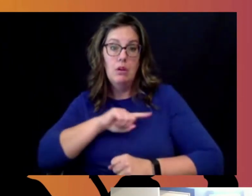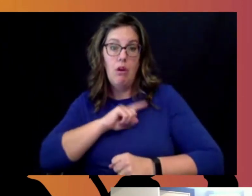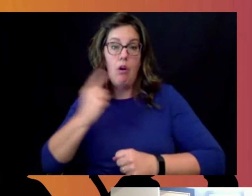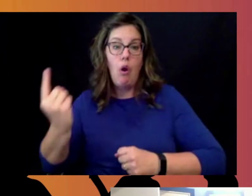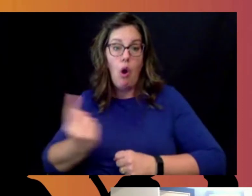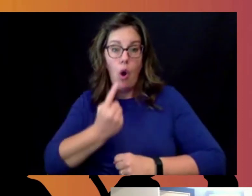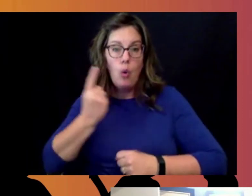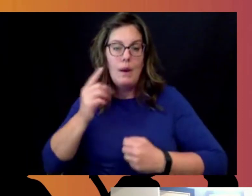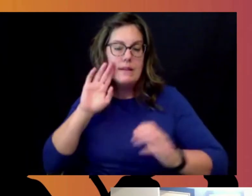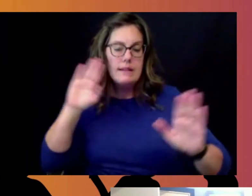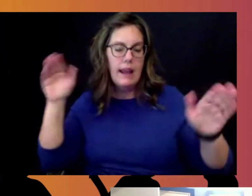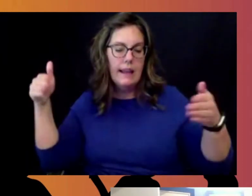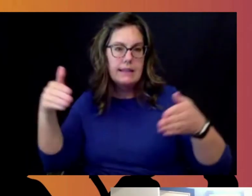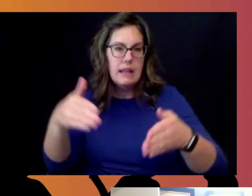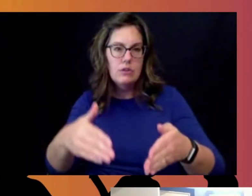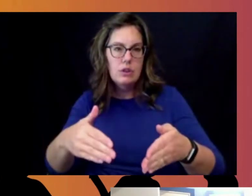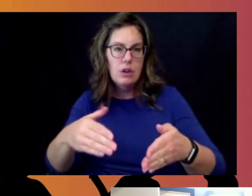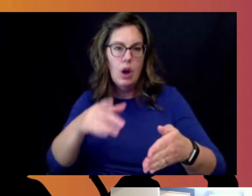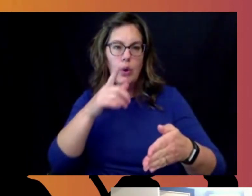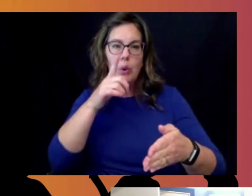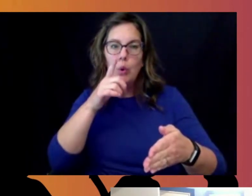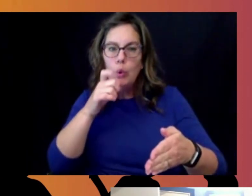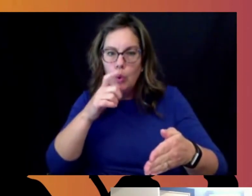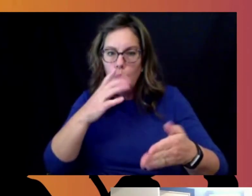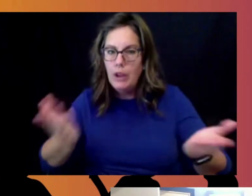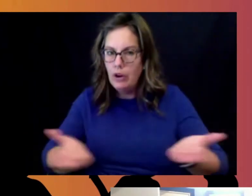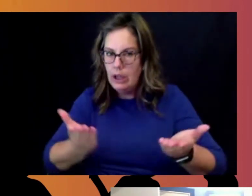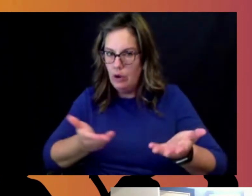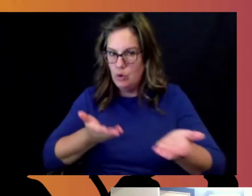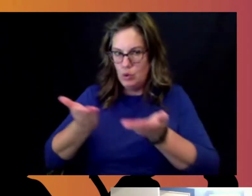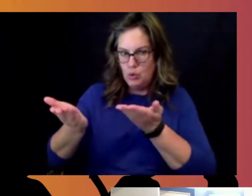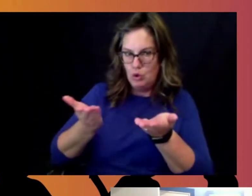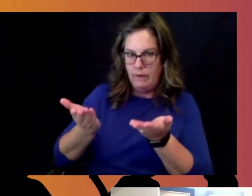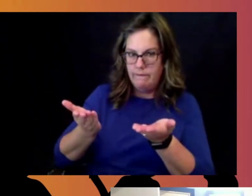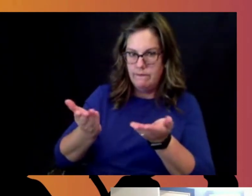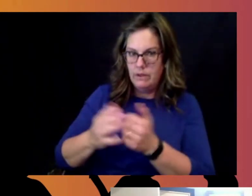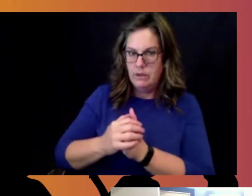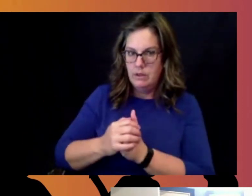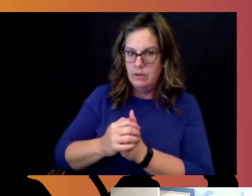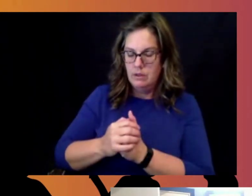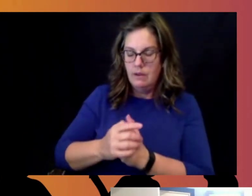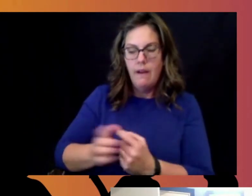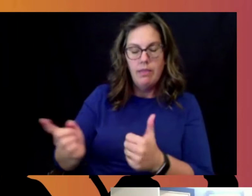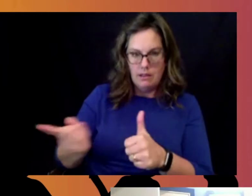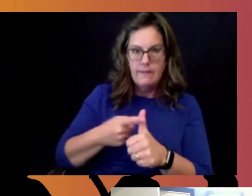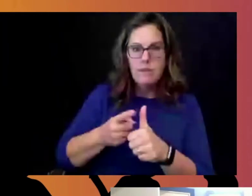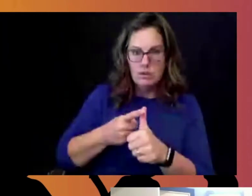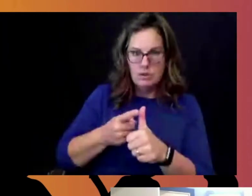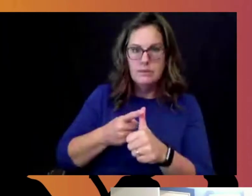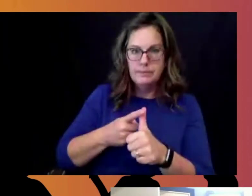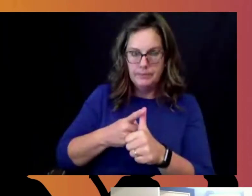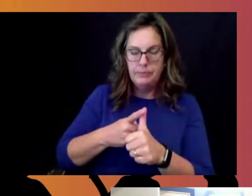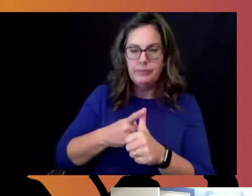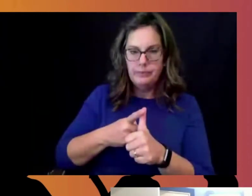centered on who who we are here to serve first and foremost and um if there are programs we can offer